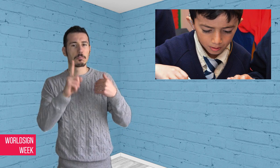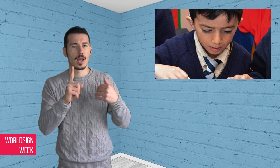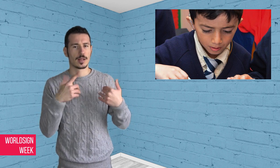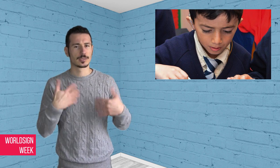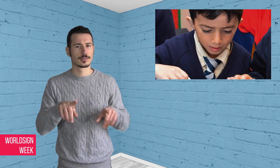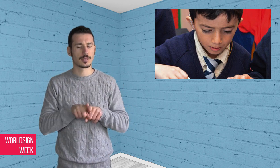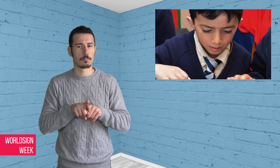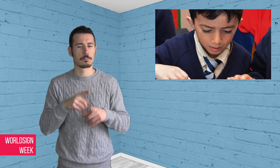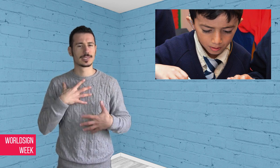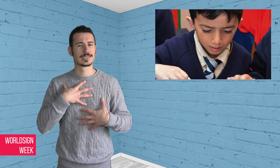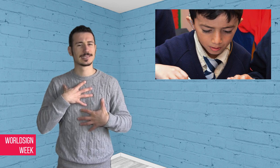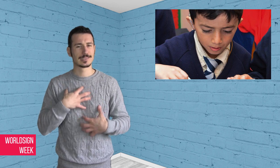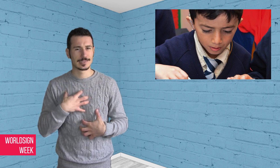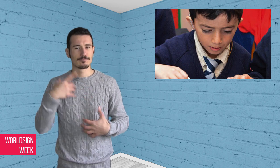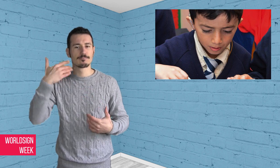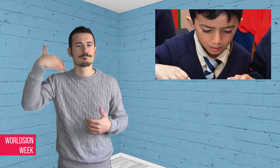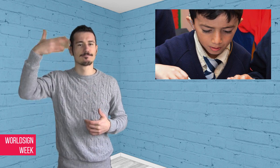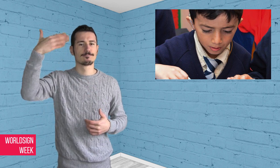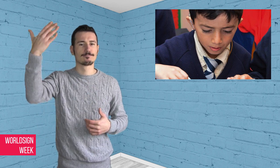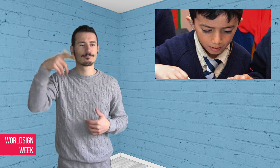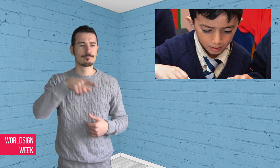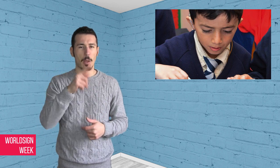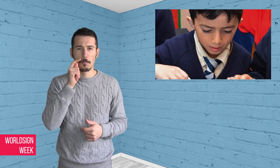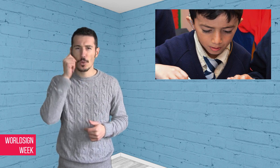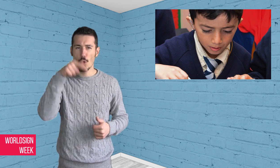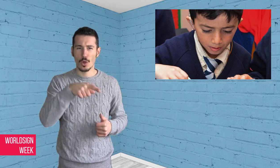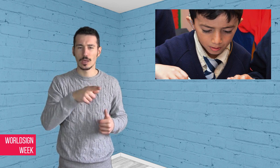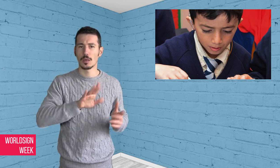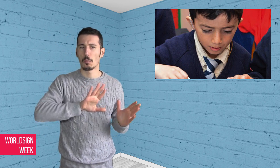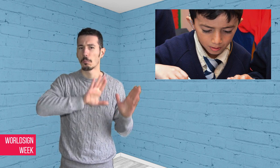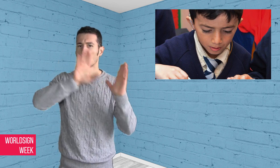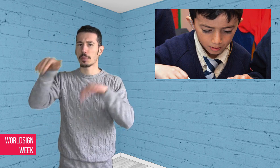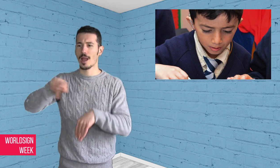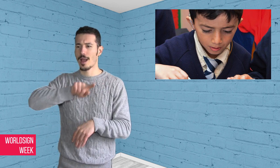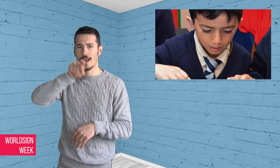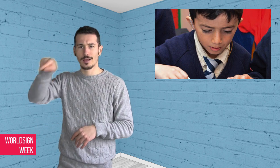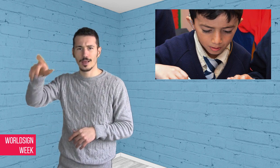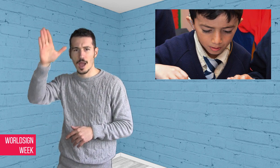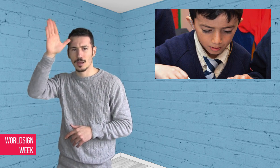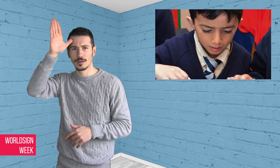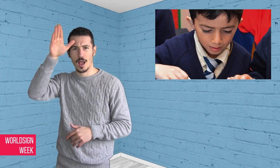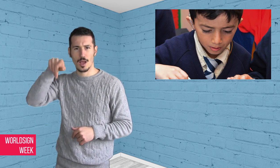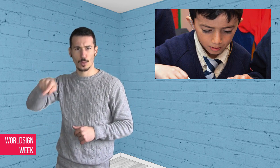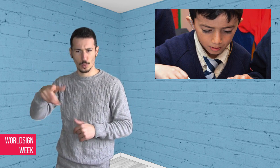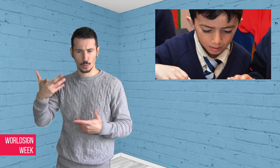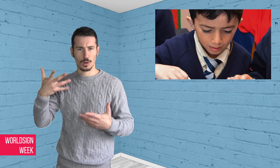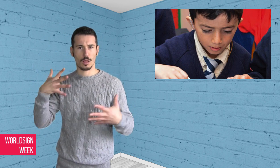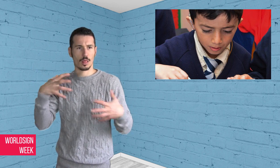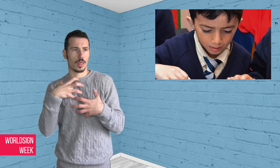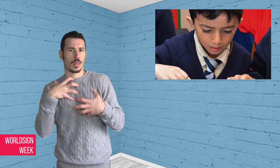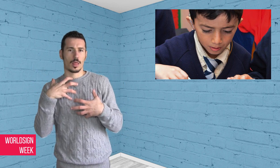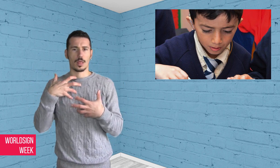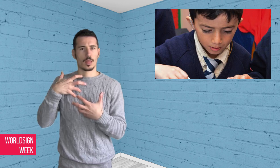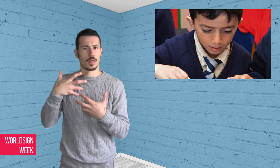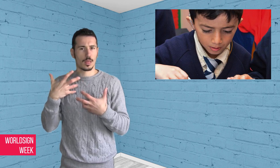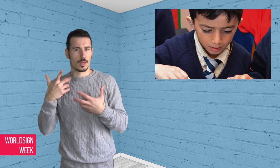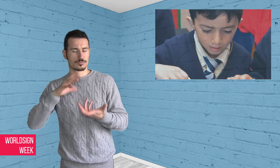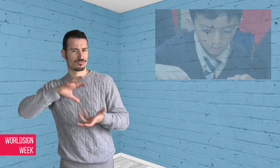the torn warzone of Iraq, he would revert to the same original circumstances.